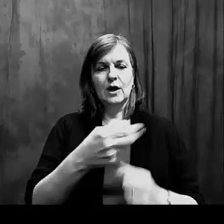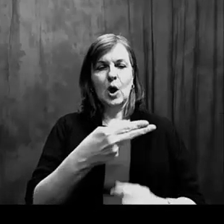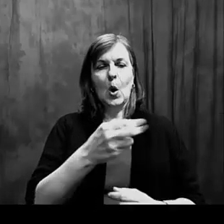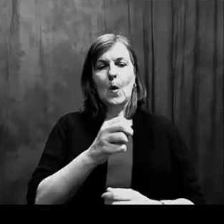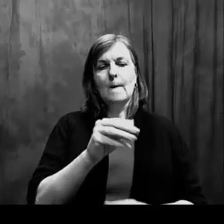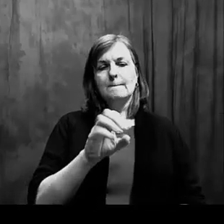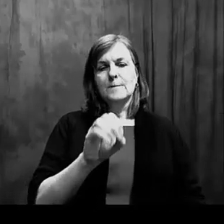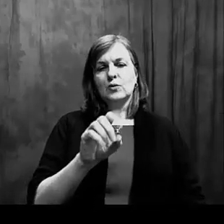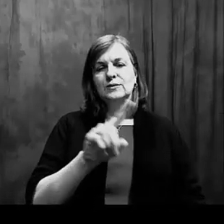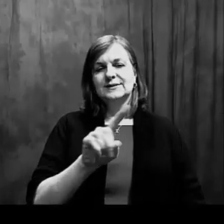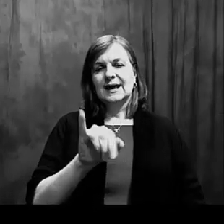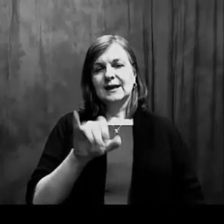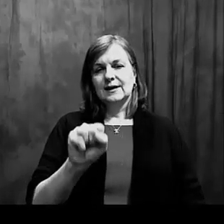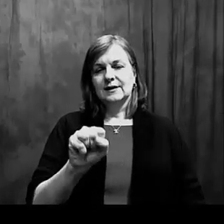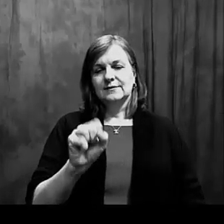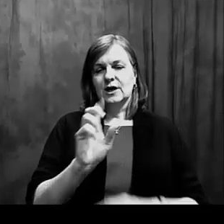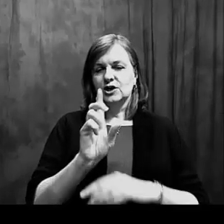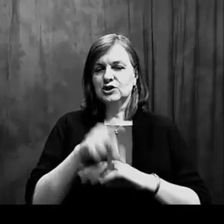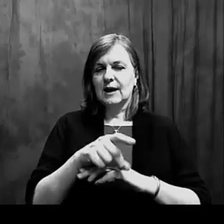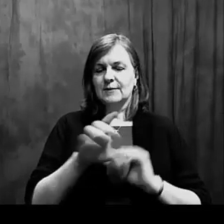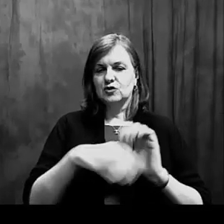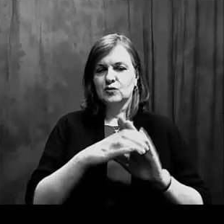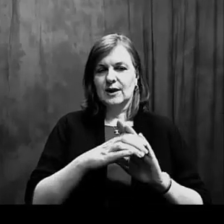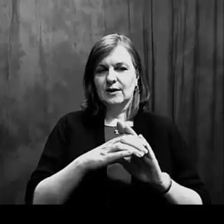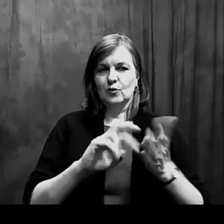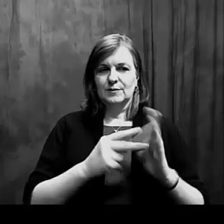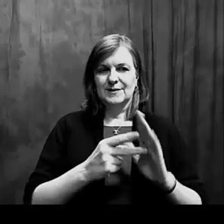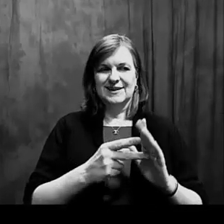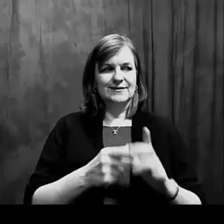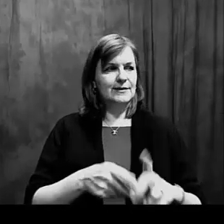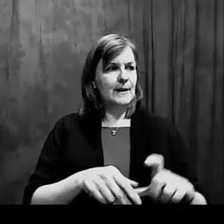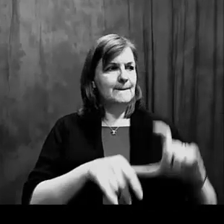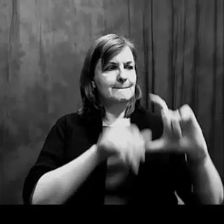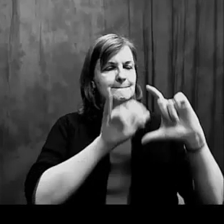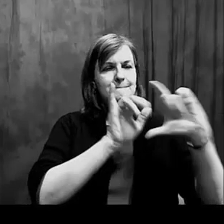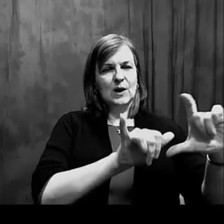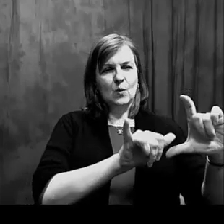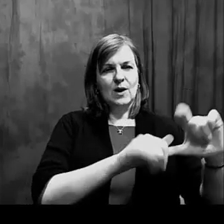round seeds and so on you get something that could look like this